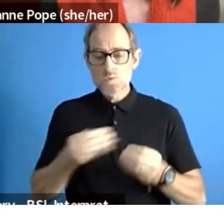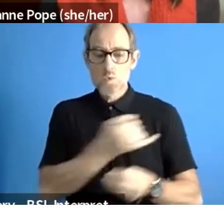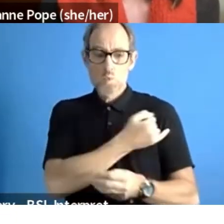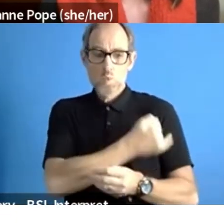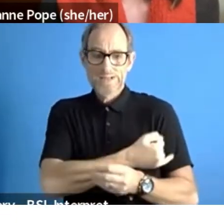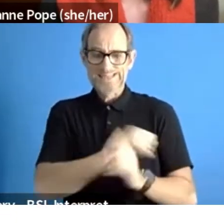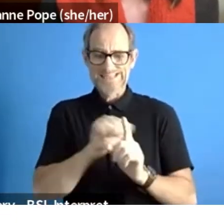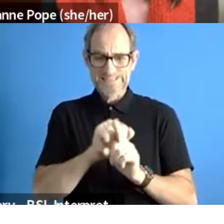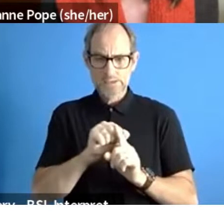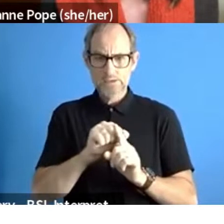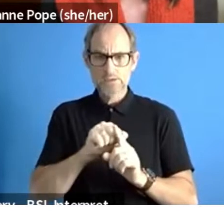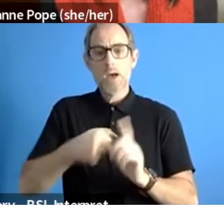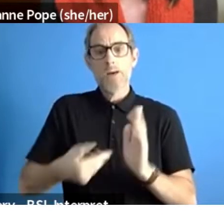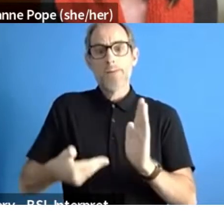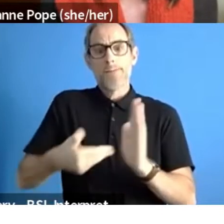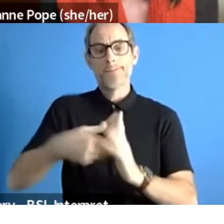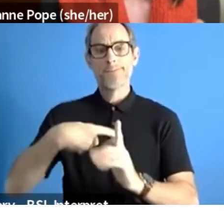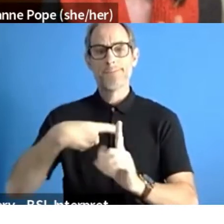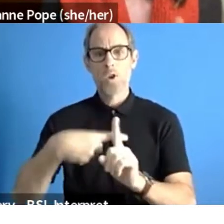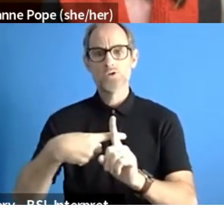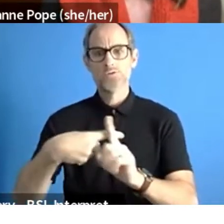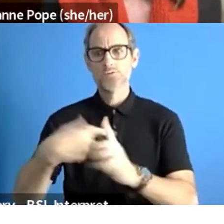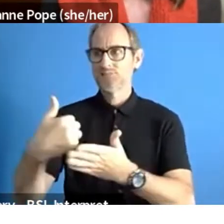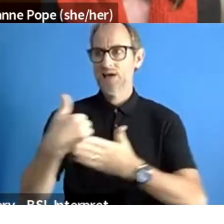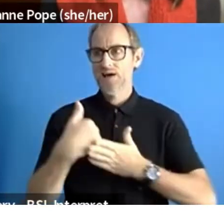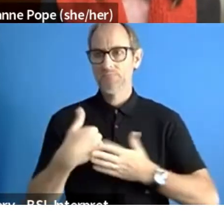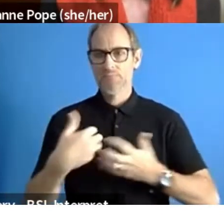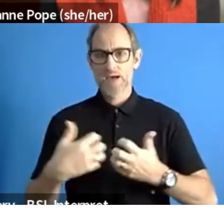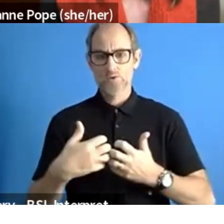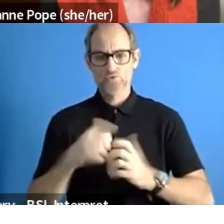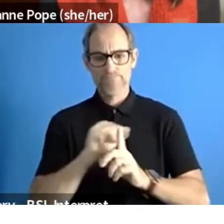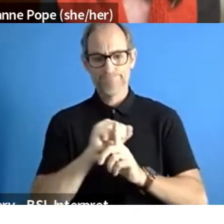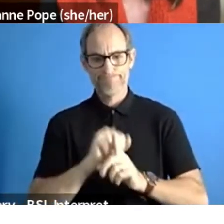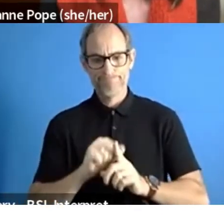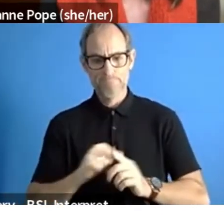on how to fix the problems, too, so that includes technical information